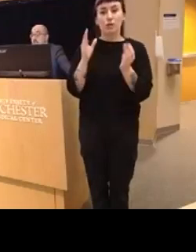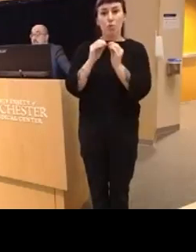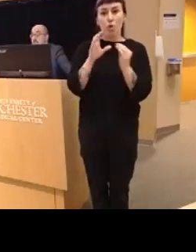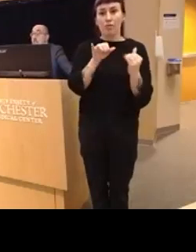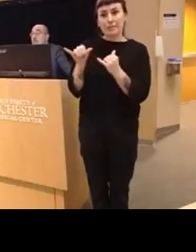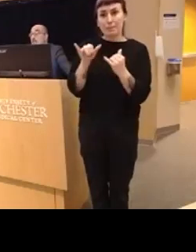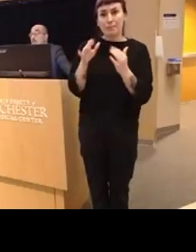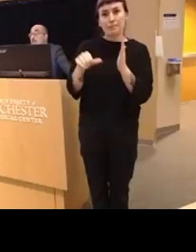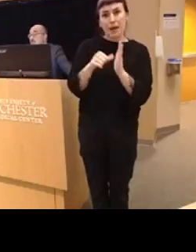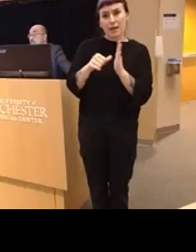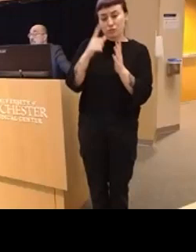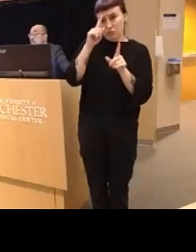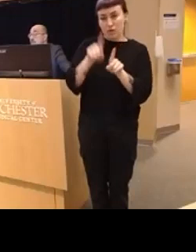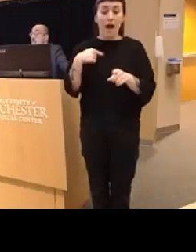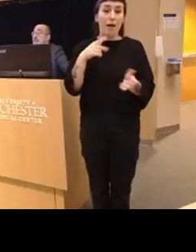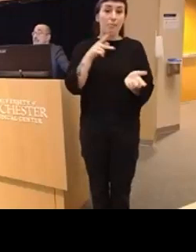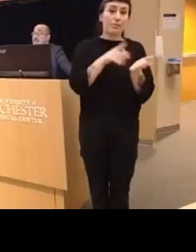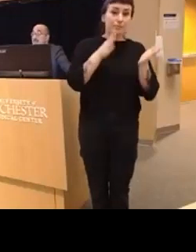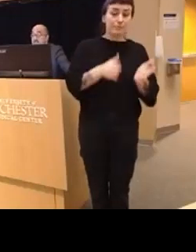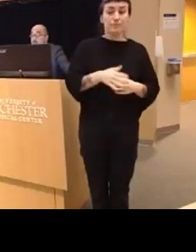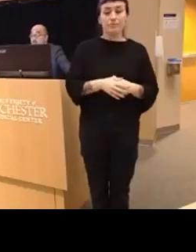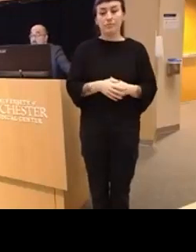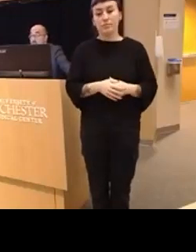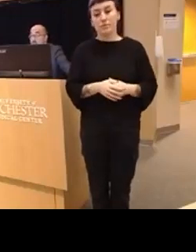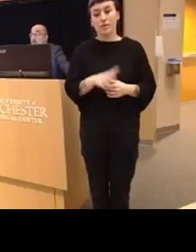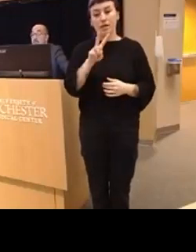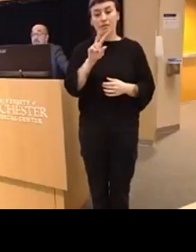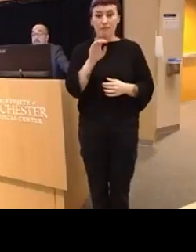you know so I'm a psychiatrist who's a vice chair of the anesthesiology department and runs a pain